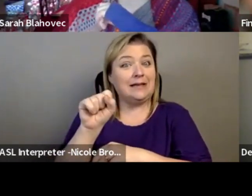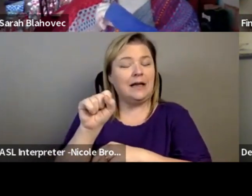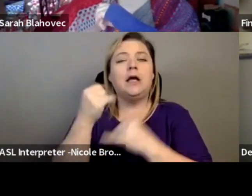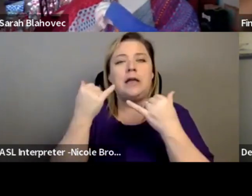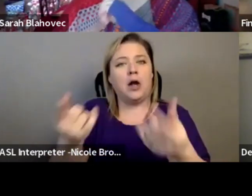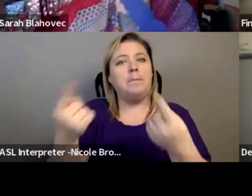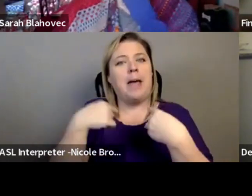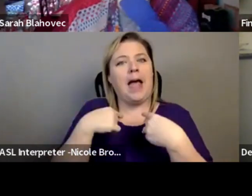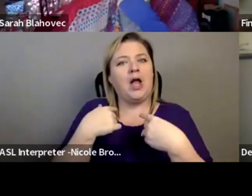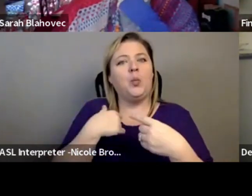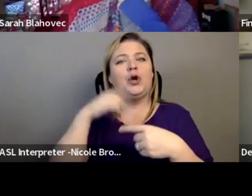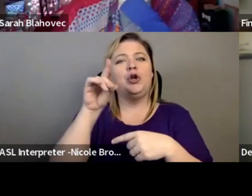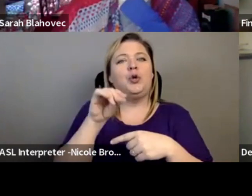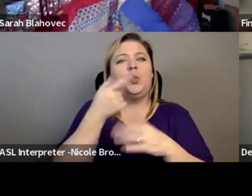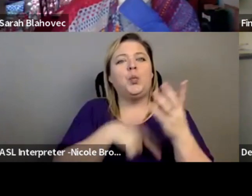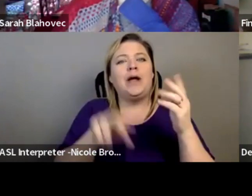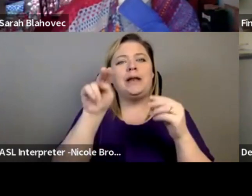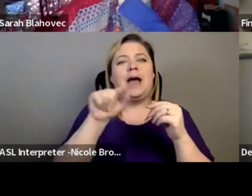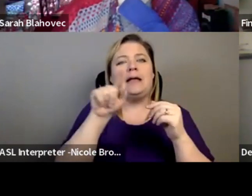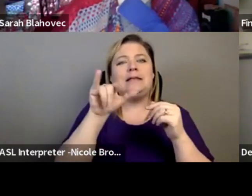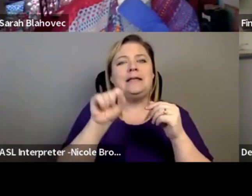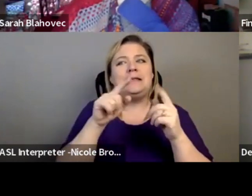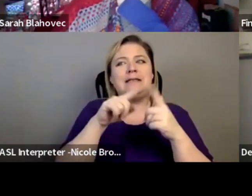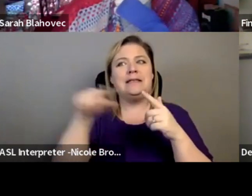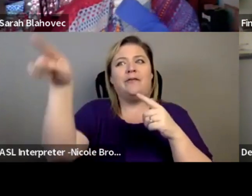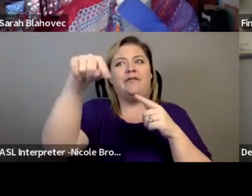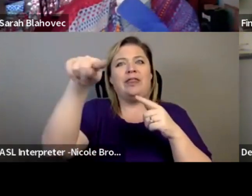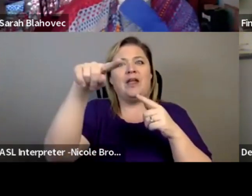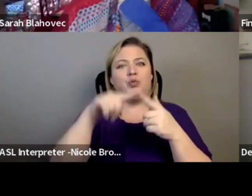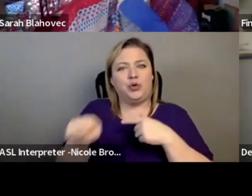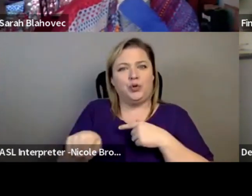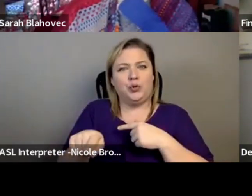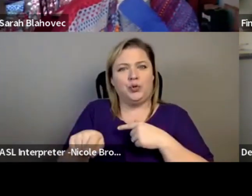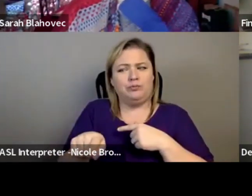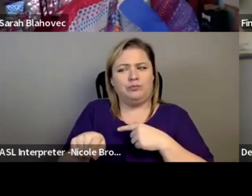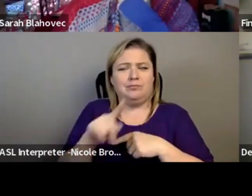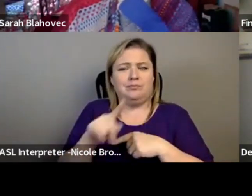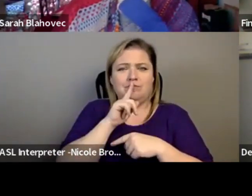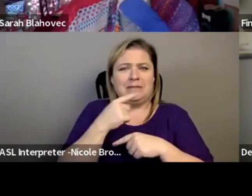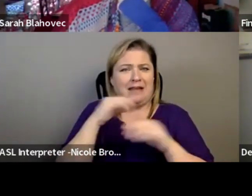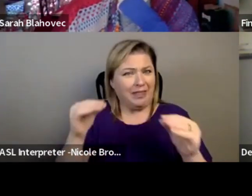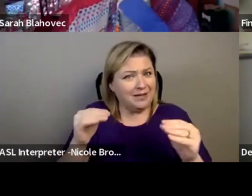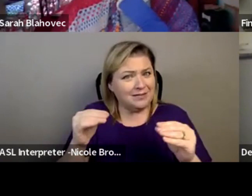that the Nazis did to you. And you're not supposed to make waves? No. The Civil Rights